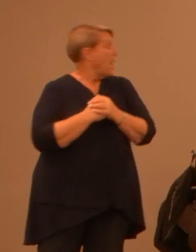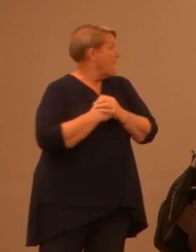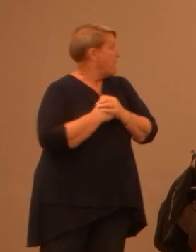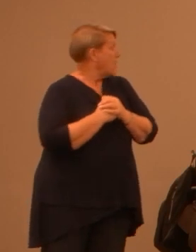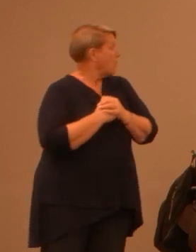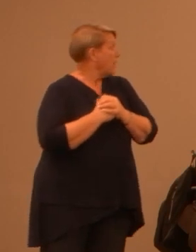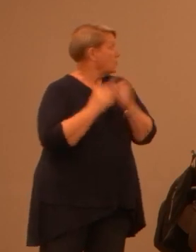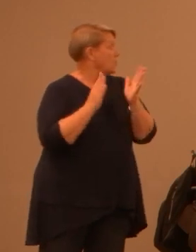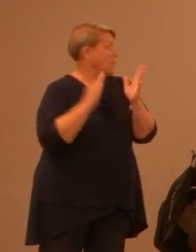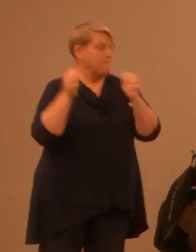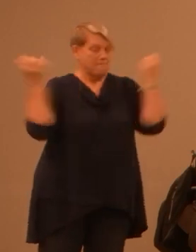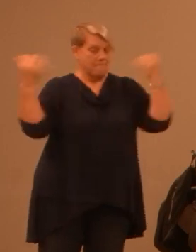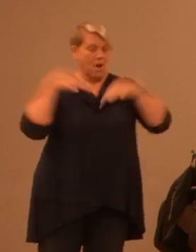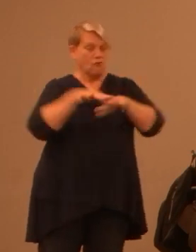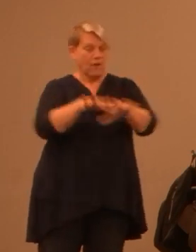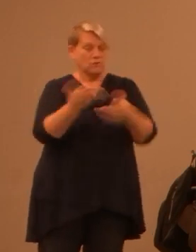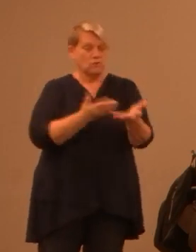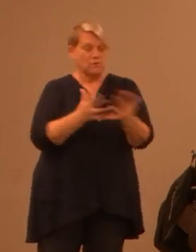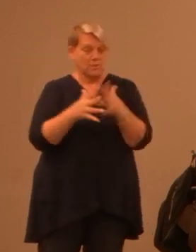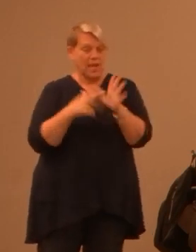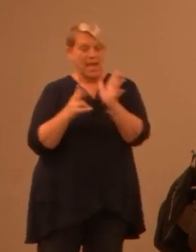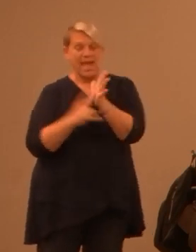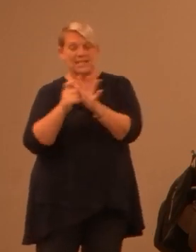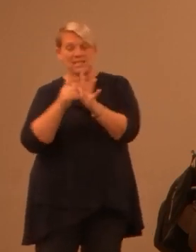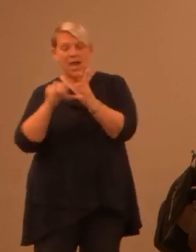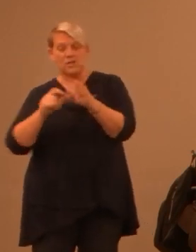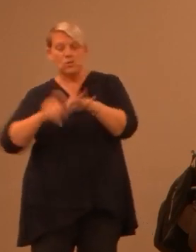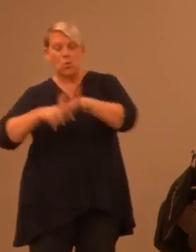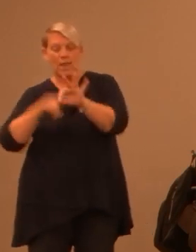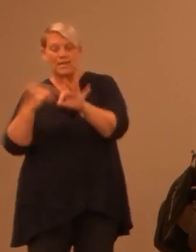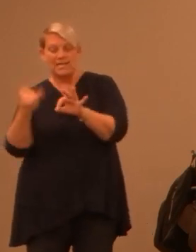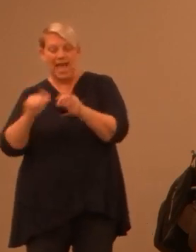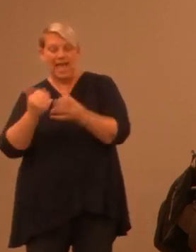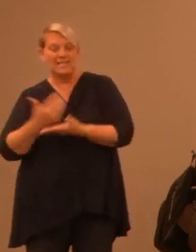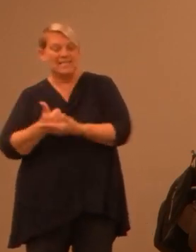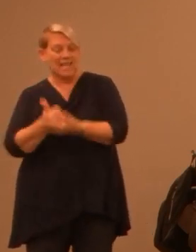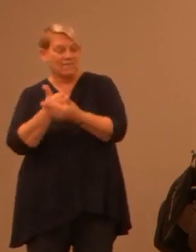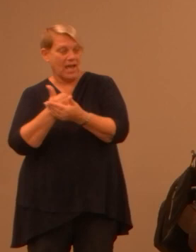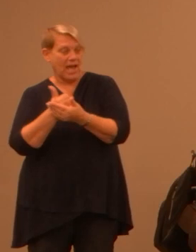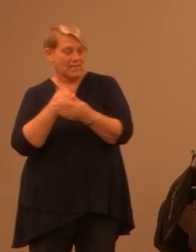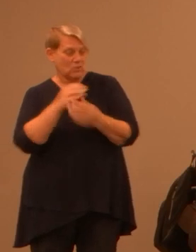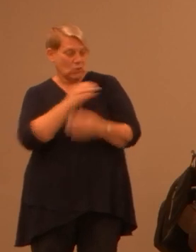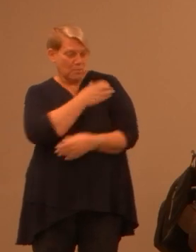Western Australia, NDIS Quality and Safeguards Commission, Parramatta Park,